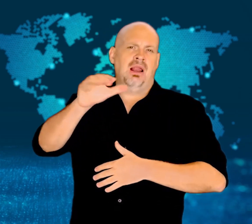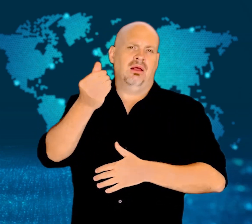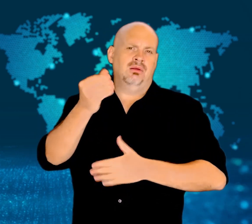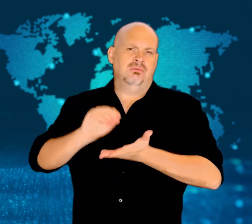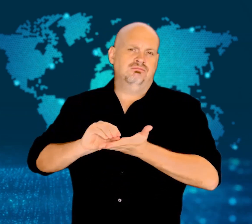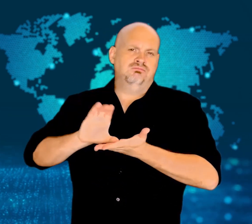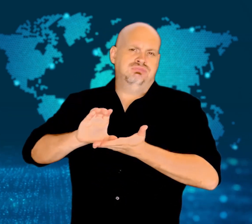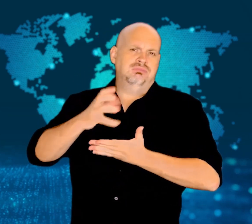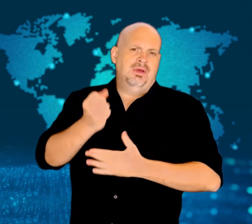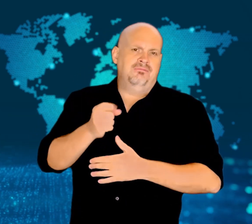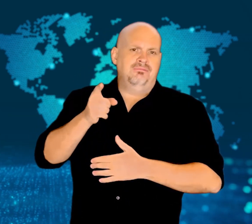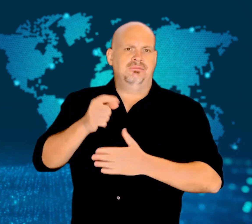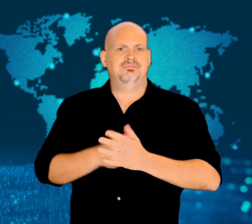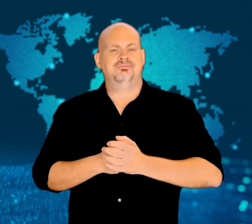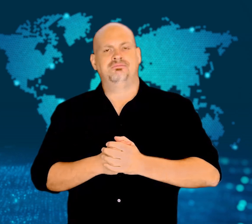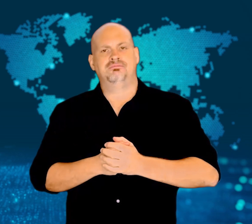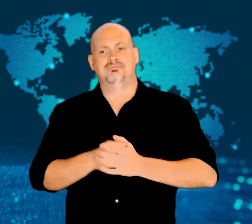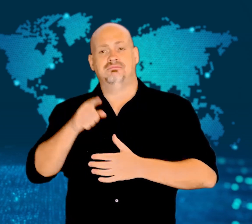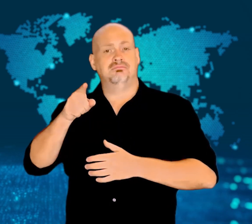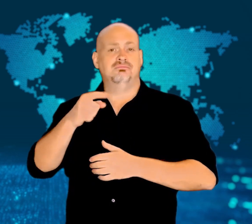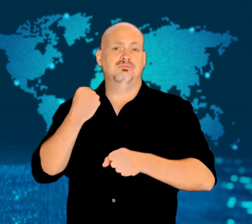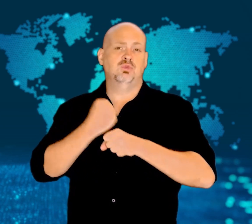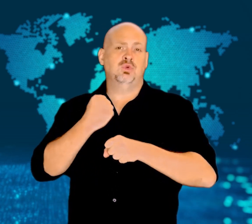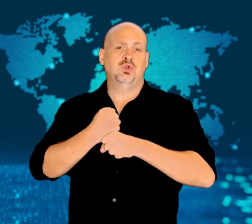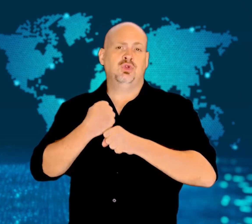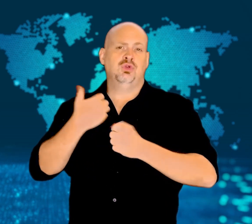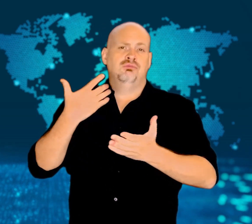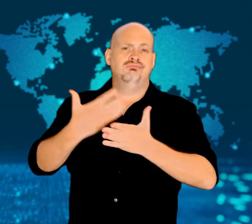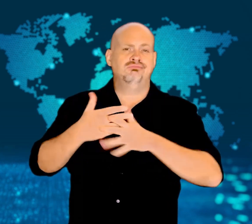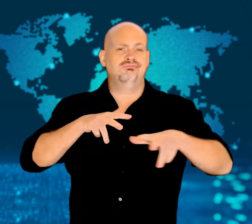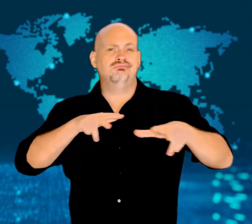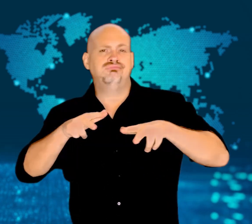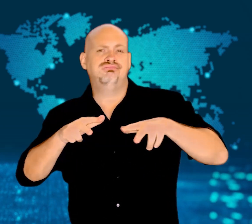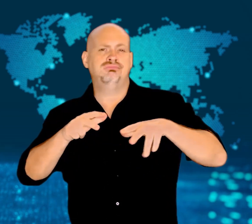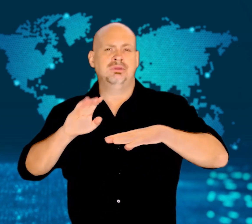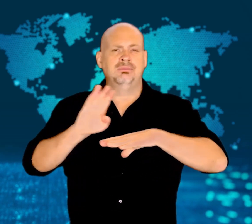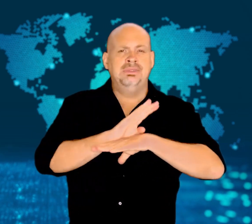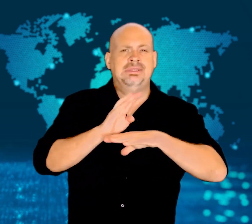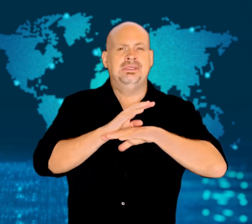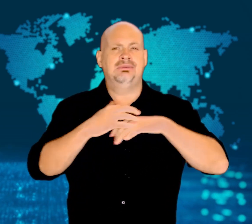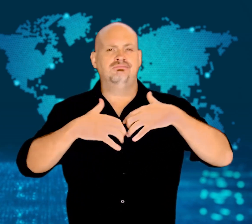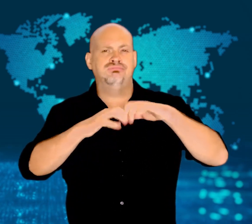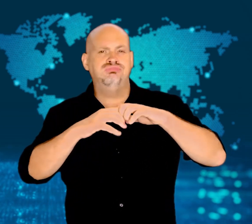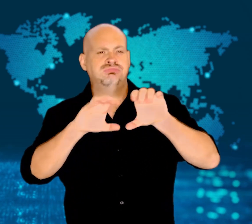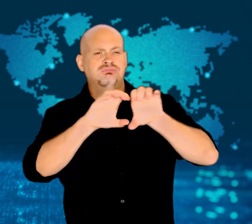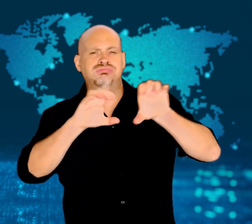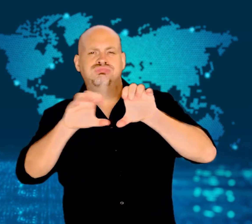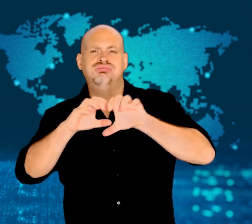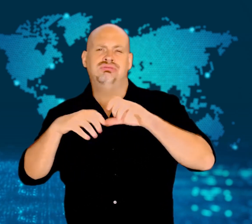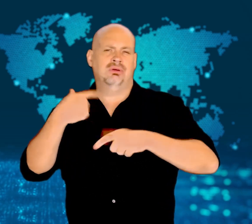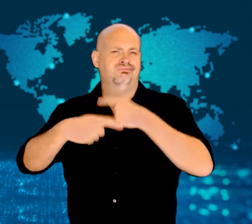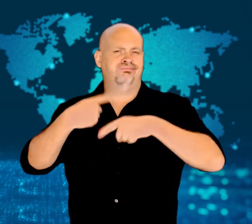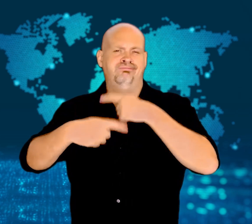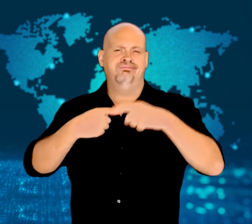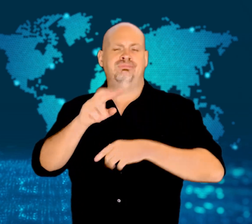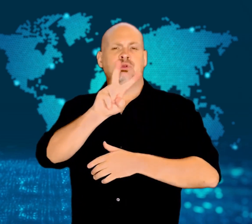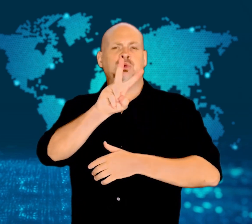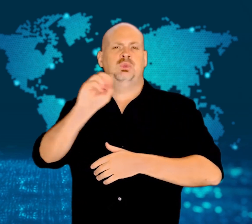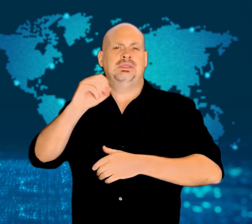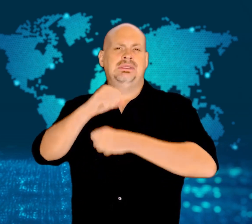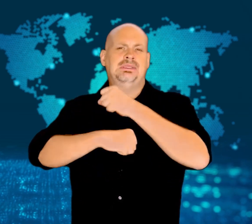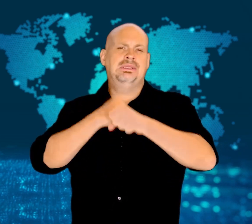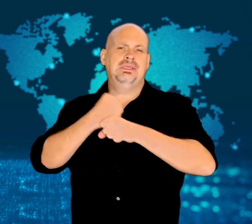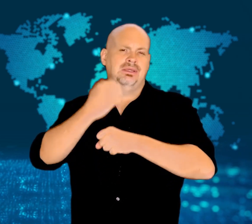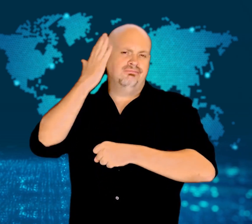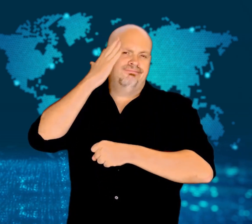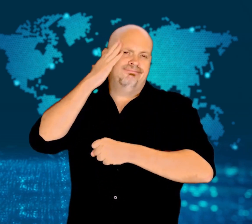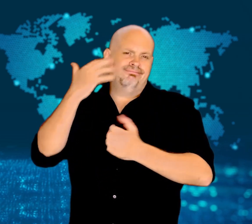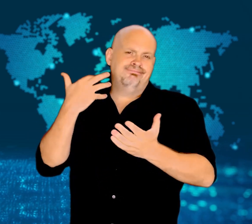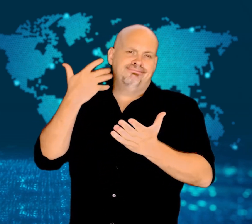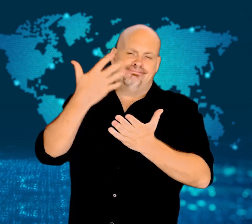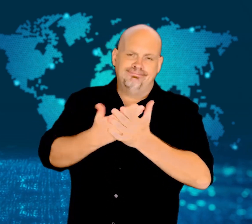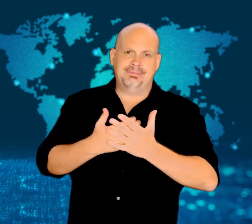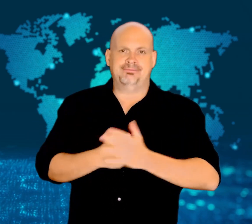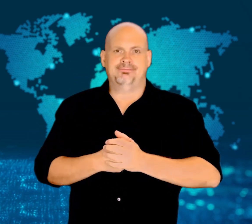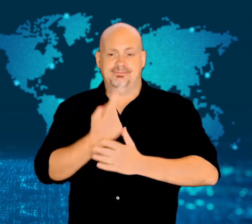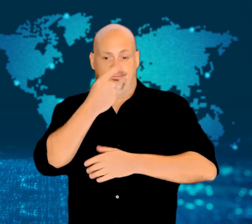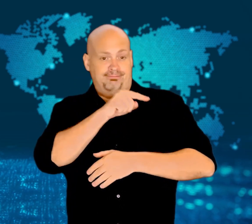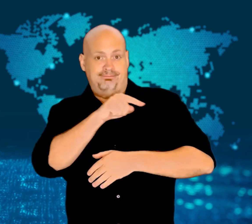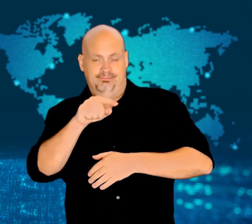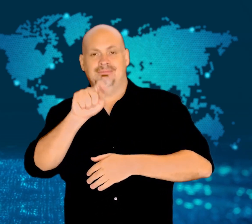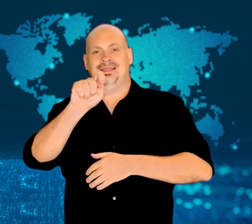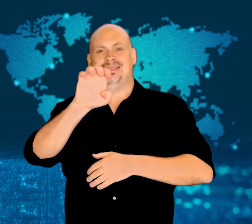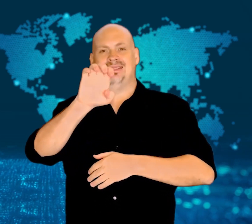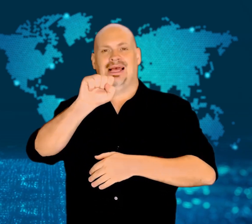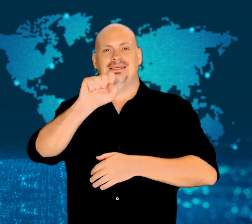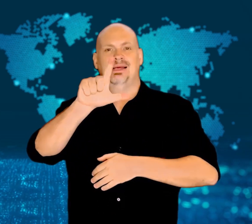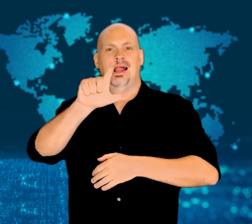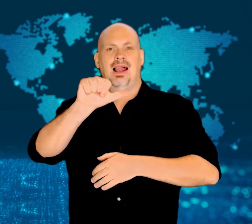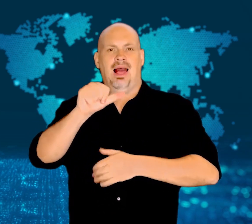Musk has at least 20 years experience running several businesses.